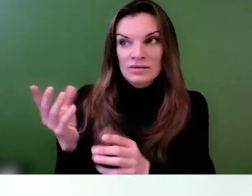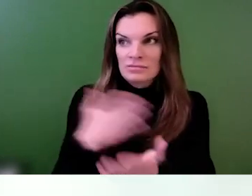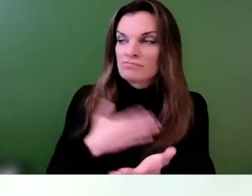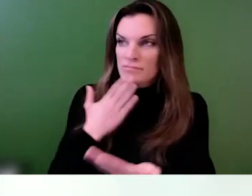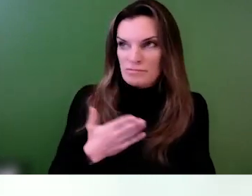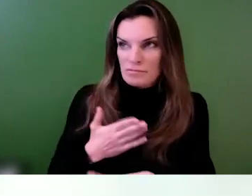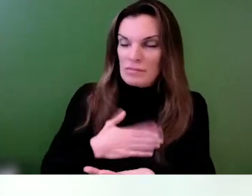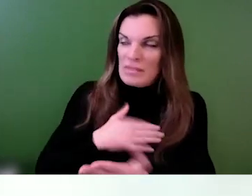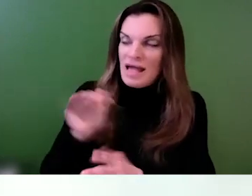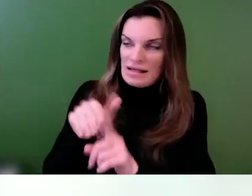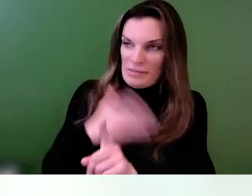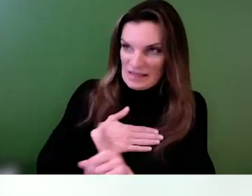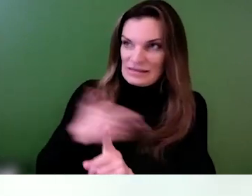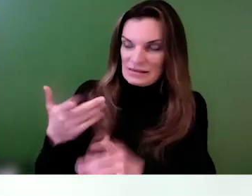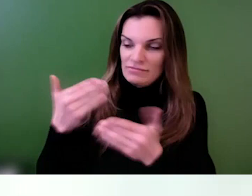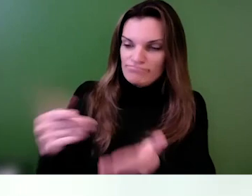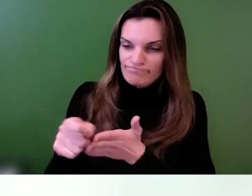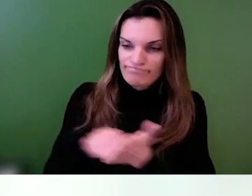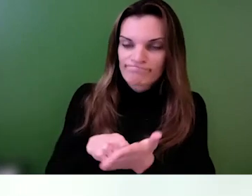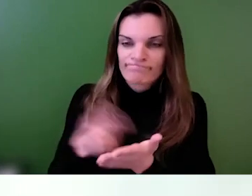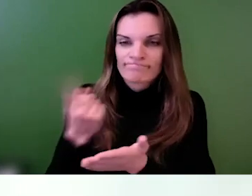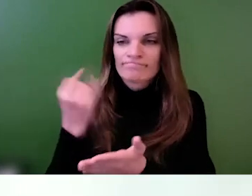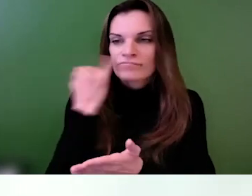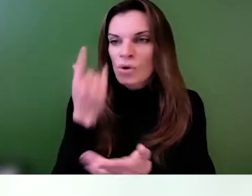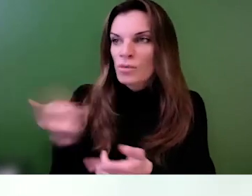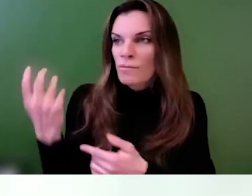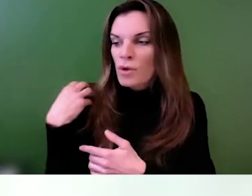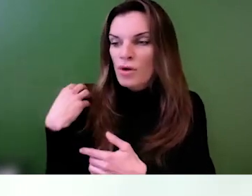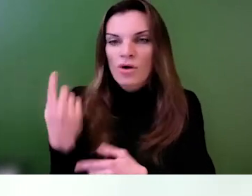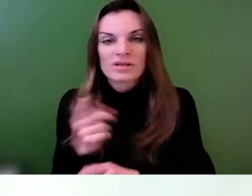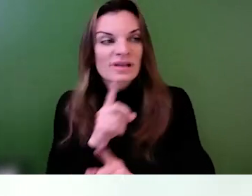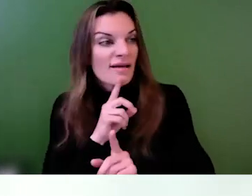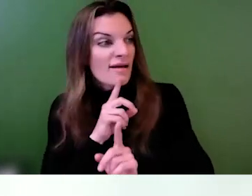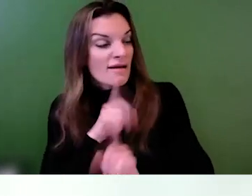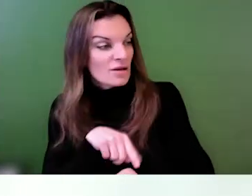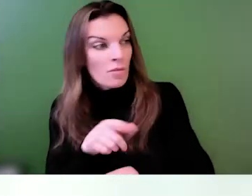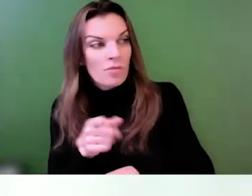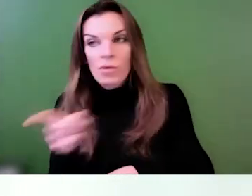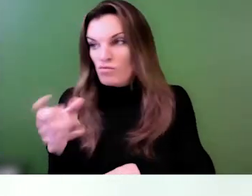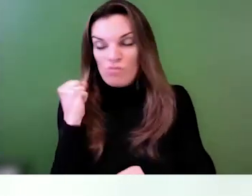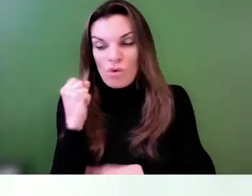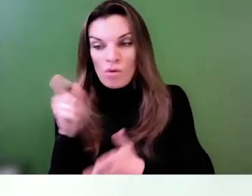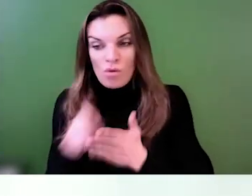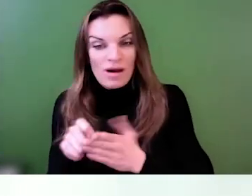person you say it's your boss who is giving you the answer won't send you that response in writing we would recommend